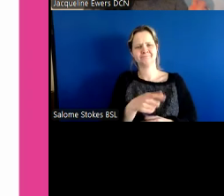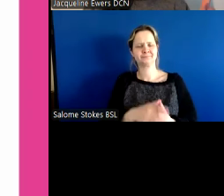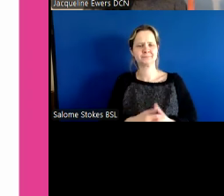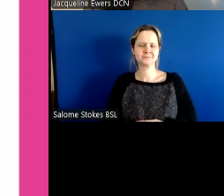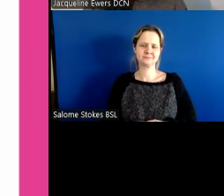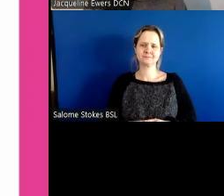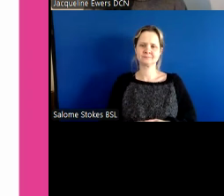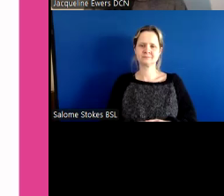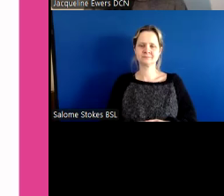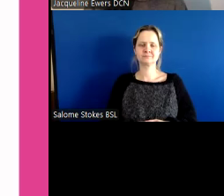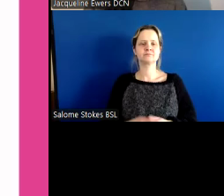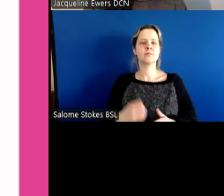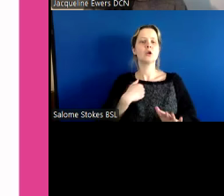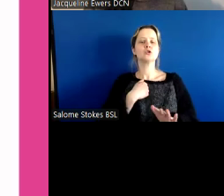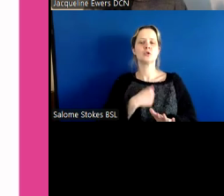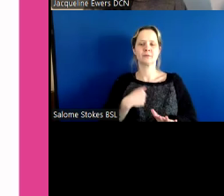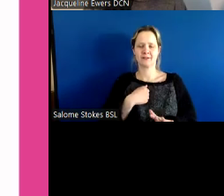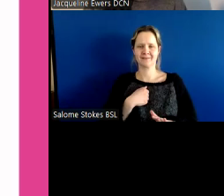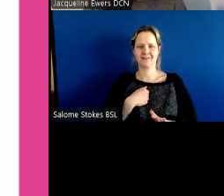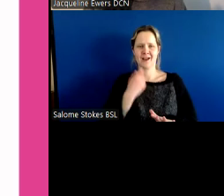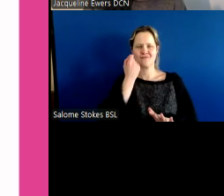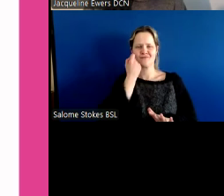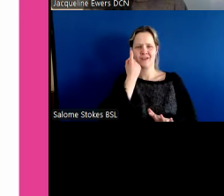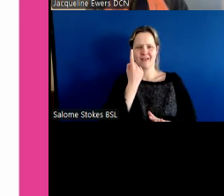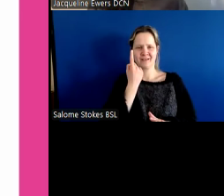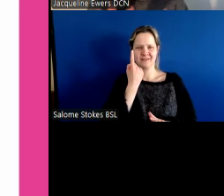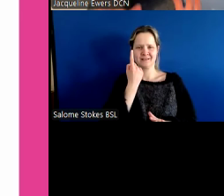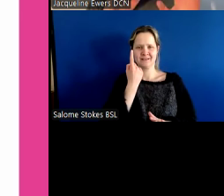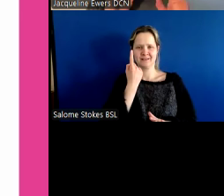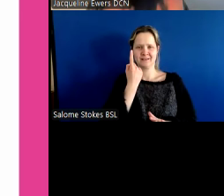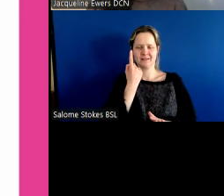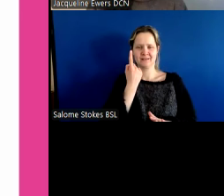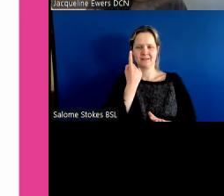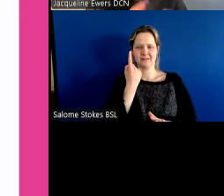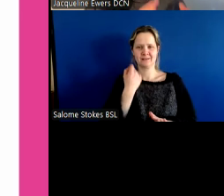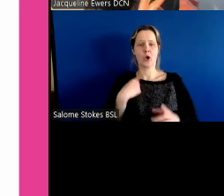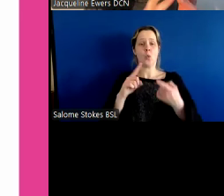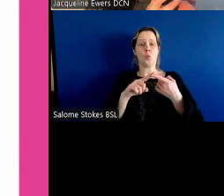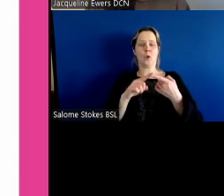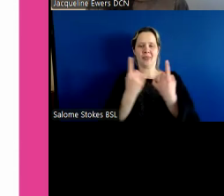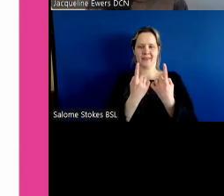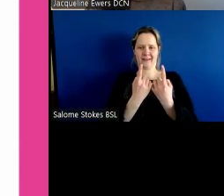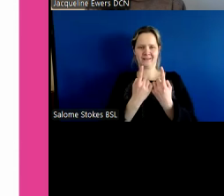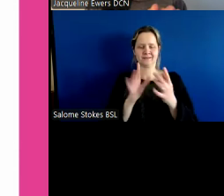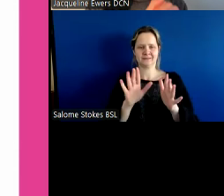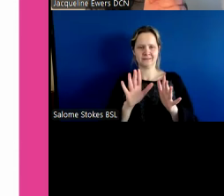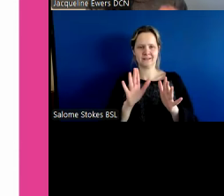Sorry, apologies. I realize I've just-- the one thing about the soft opt-in that is